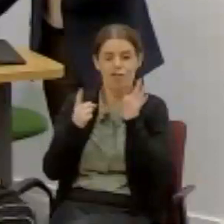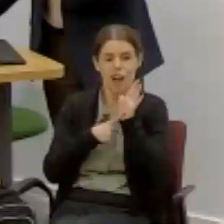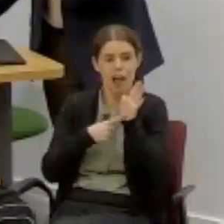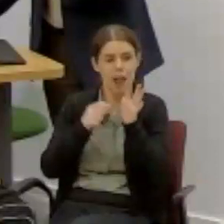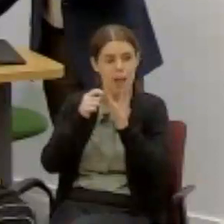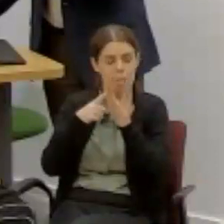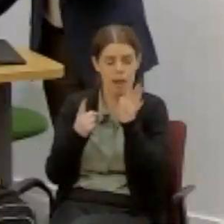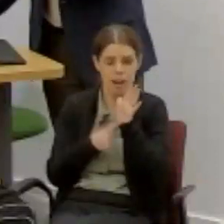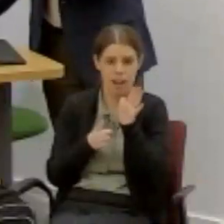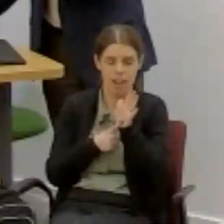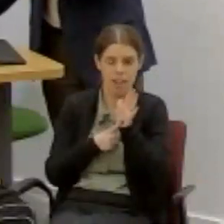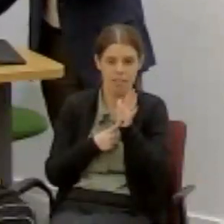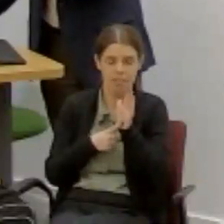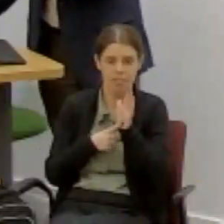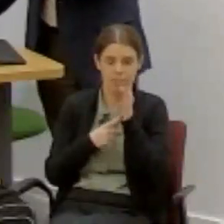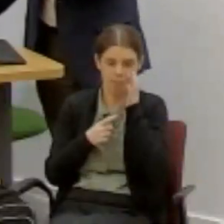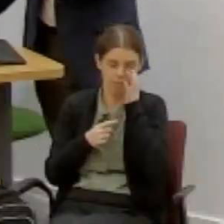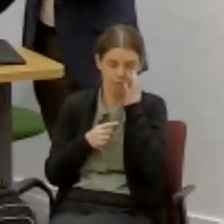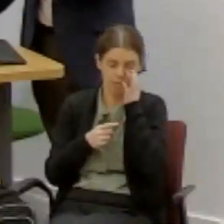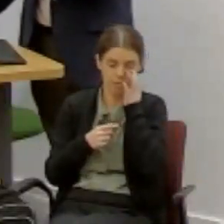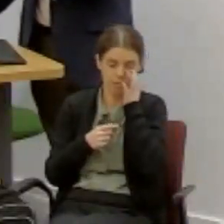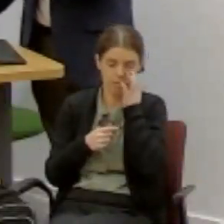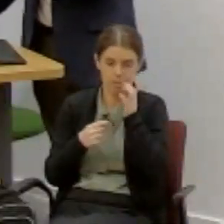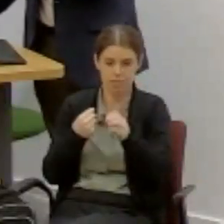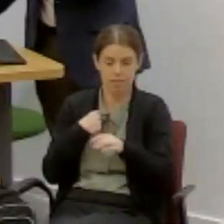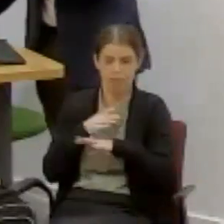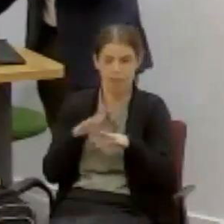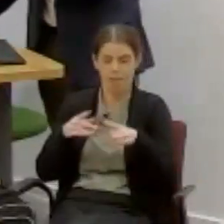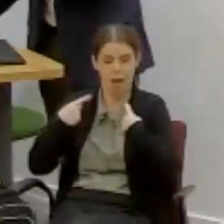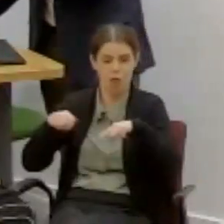Jill Pell who didn't get authority to show this picture beforehand.